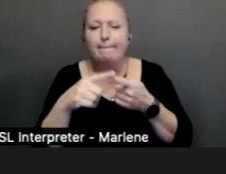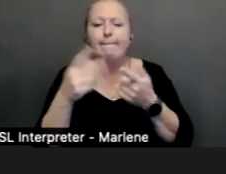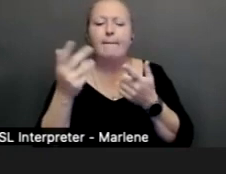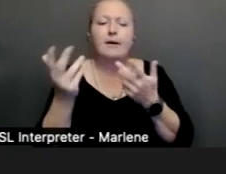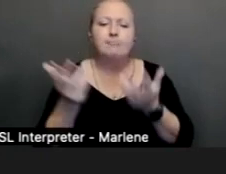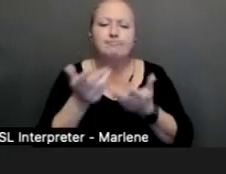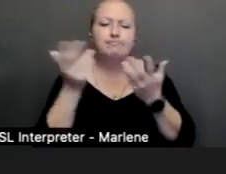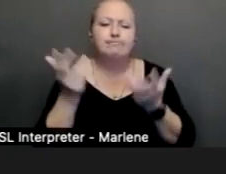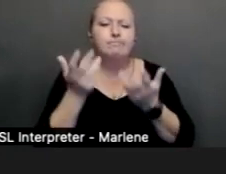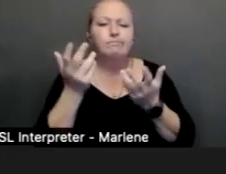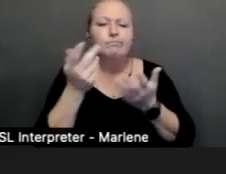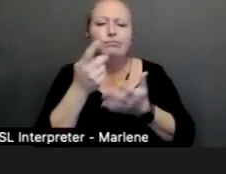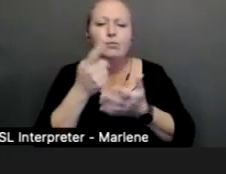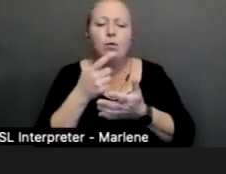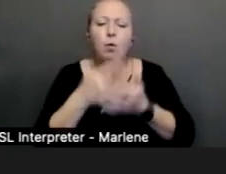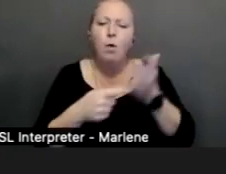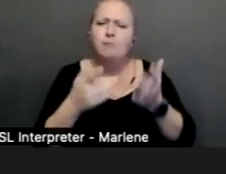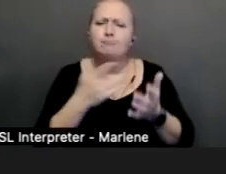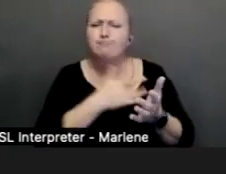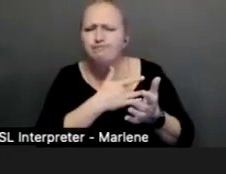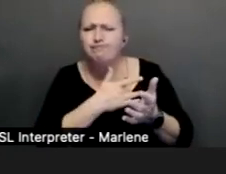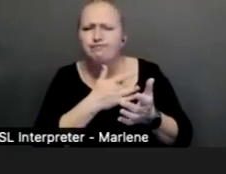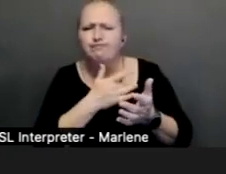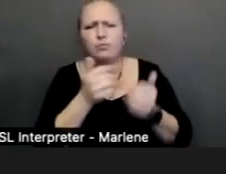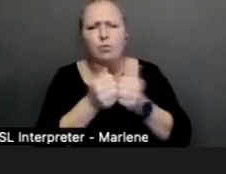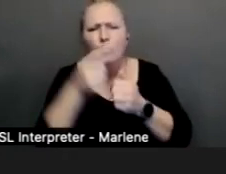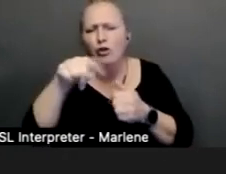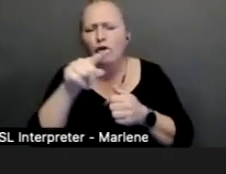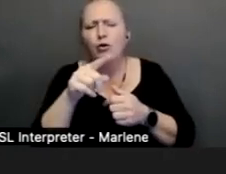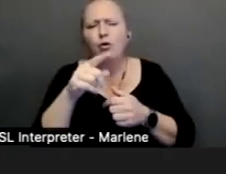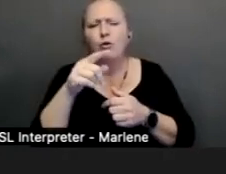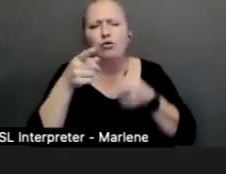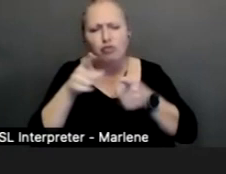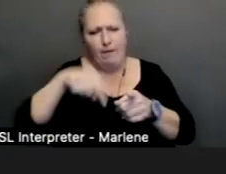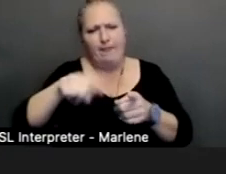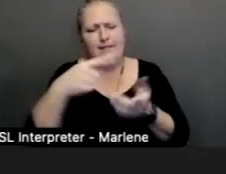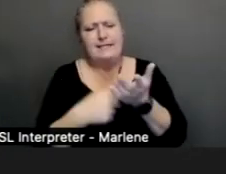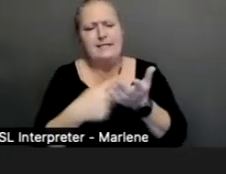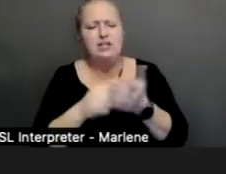the things that resonated with you. Um in in this discussion next slide if you would please